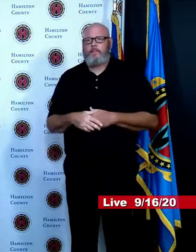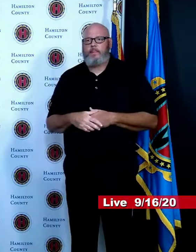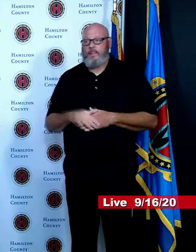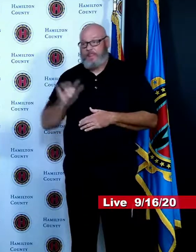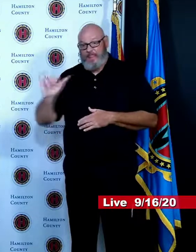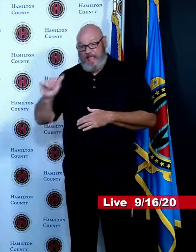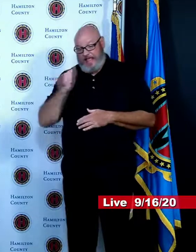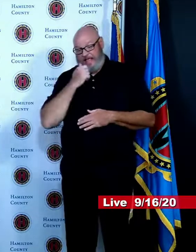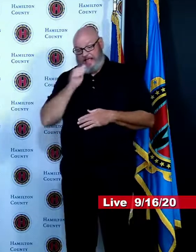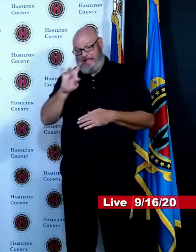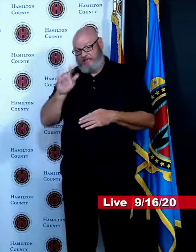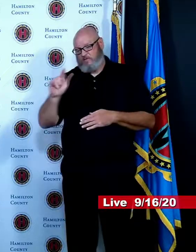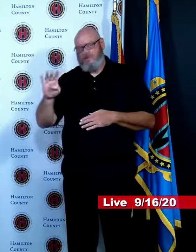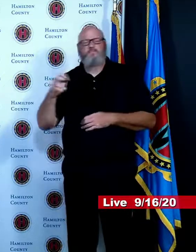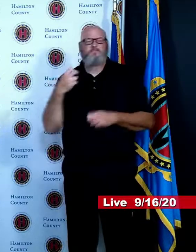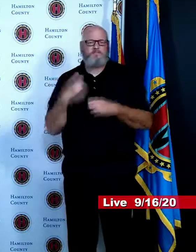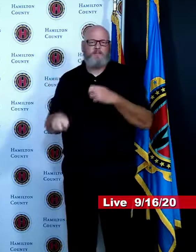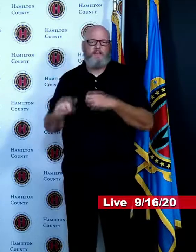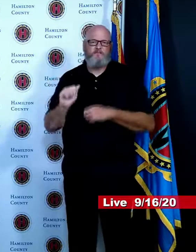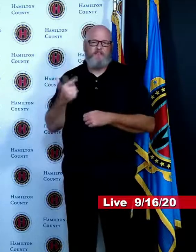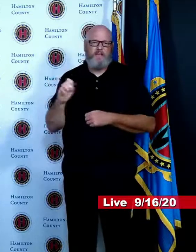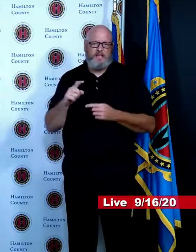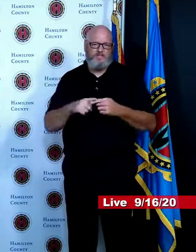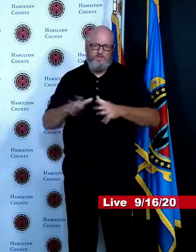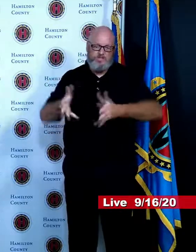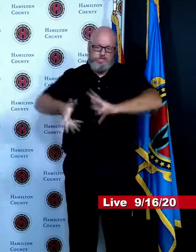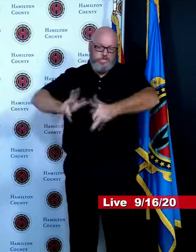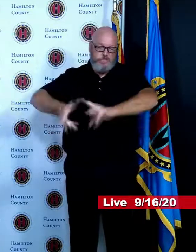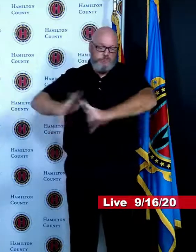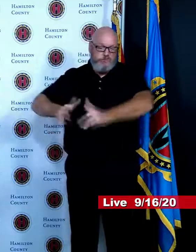universities University of Cincinnati Xavier University we are in very much